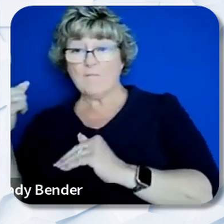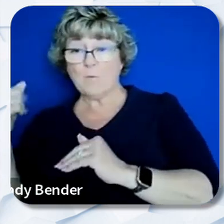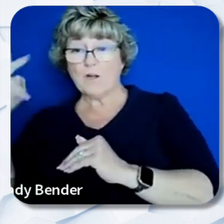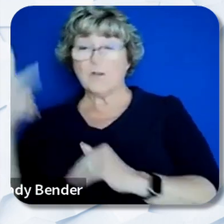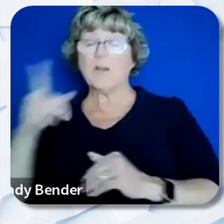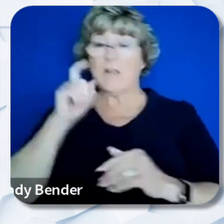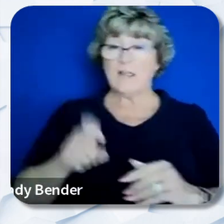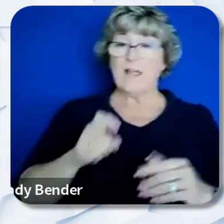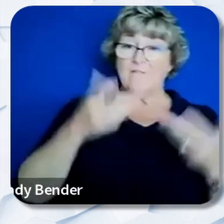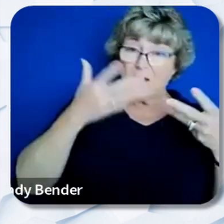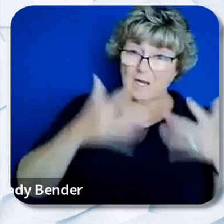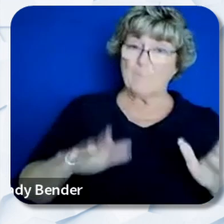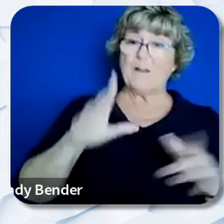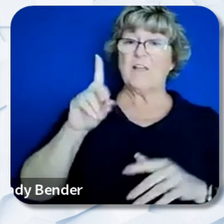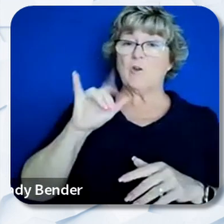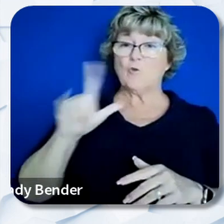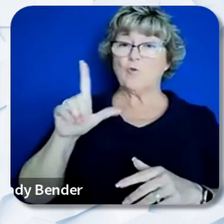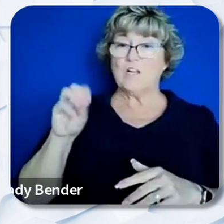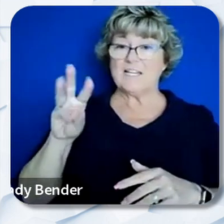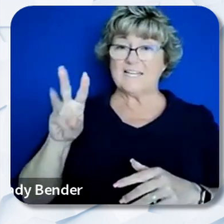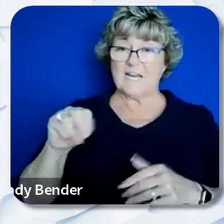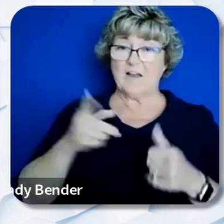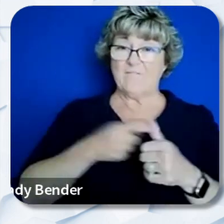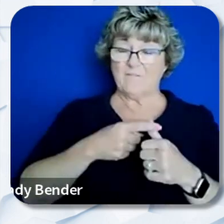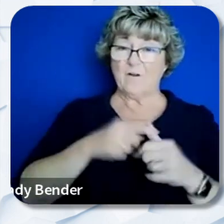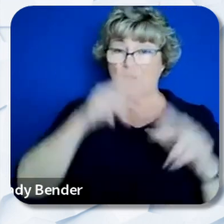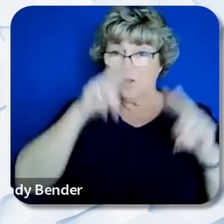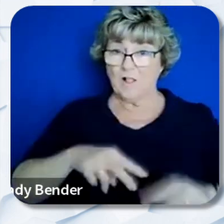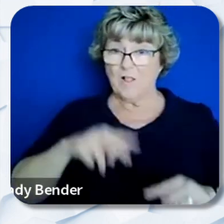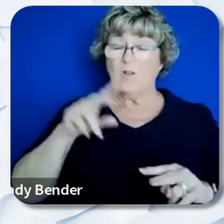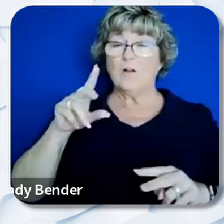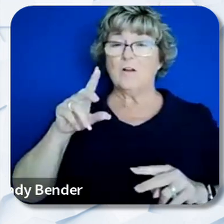tells us you've looked at your current data, and your strategic plan takes into account